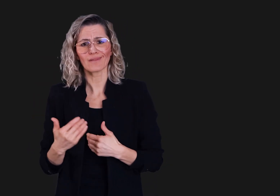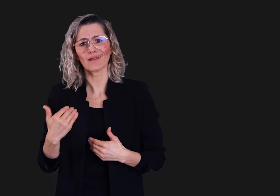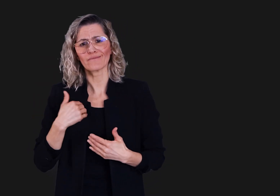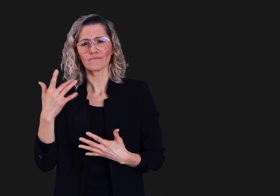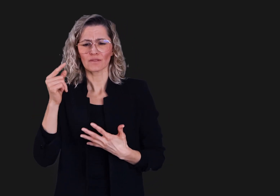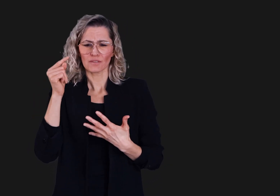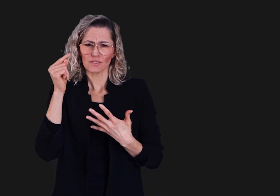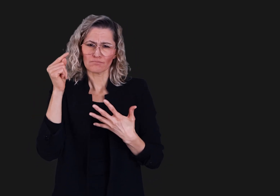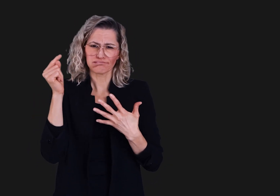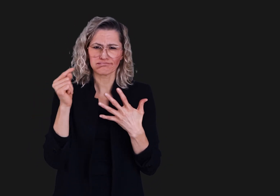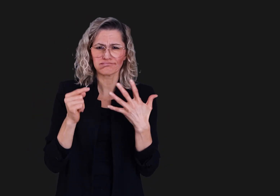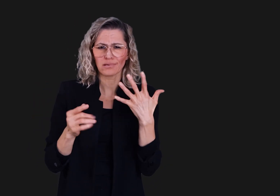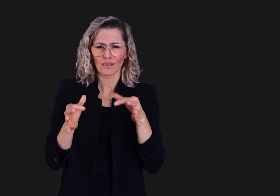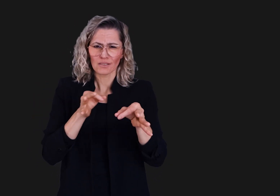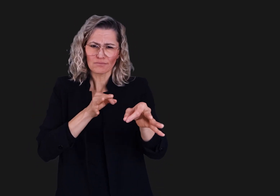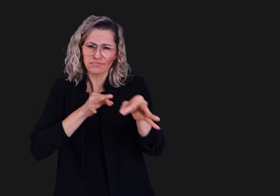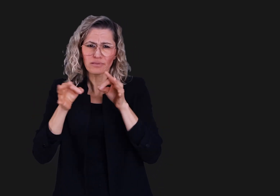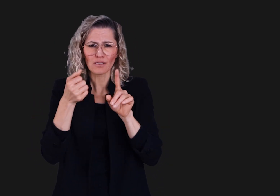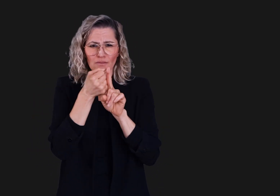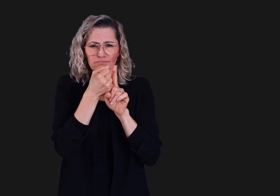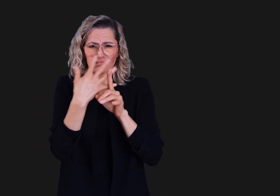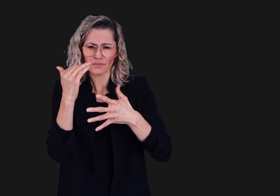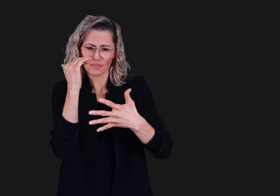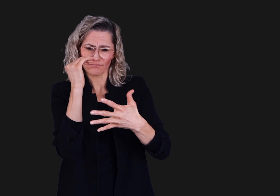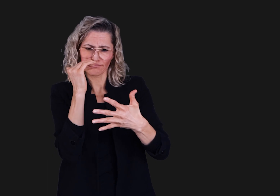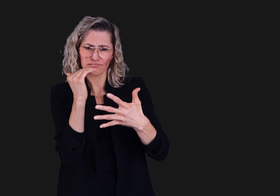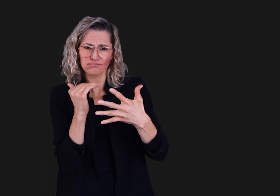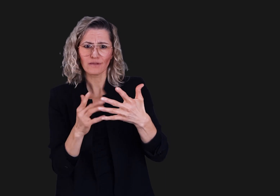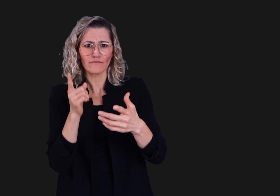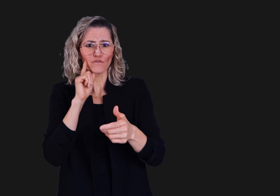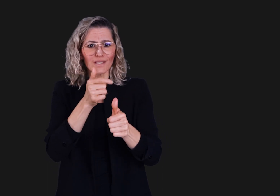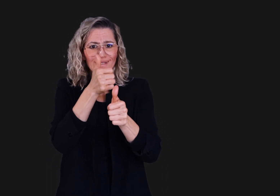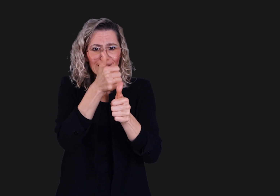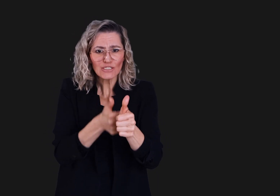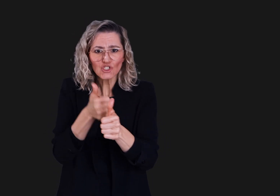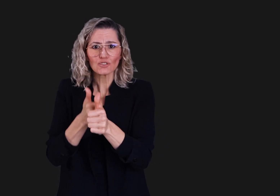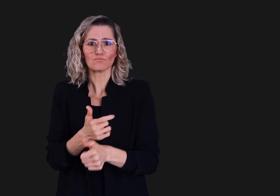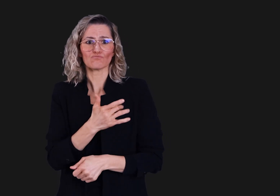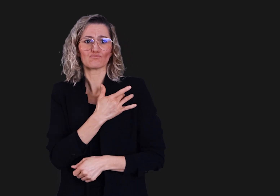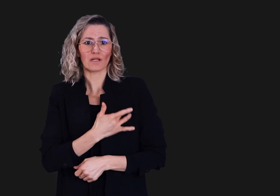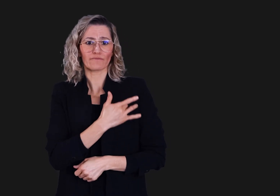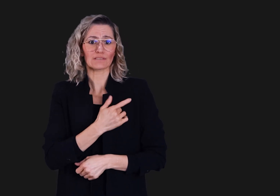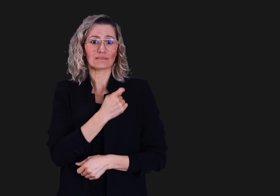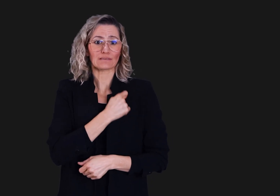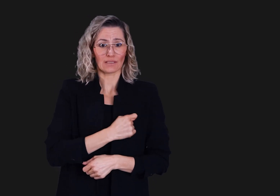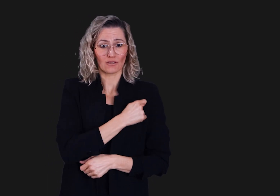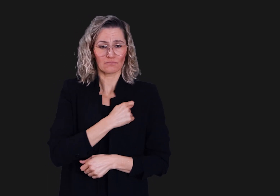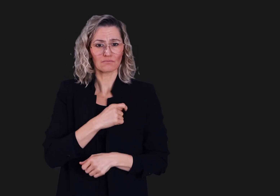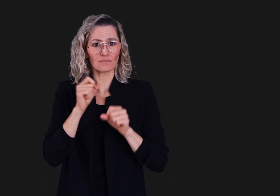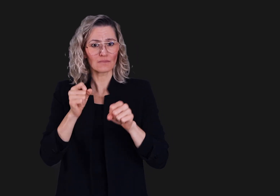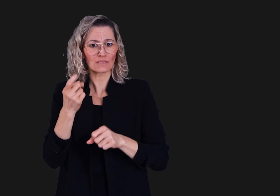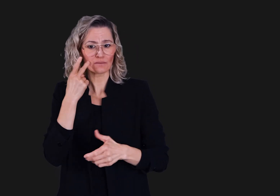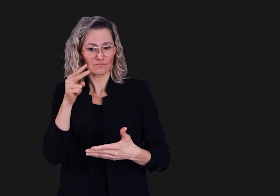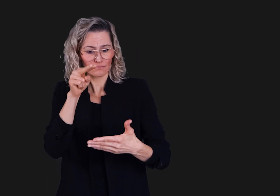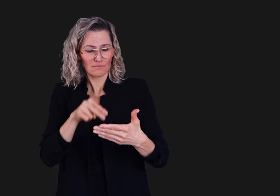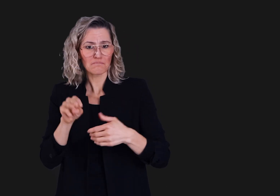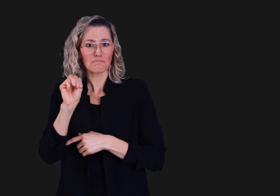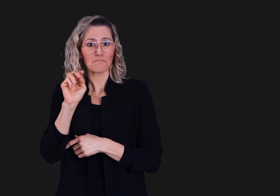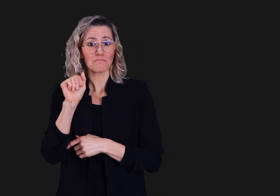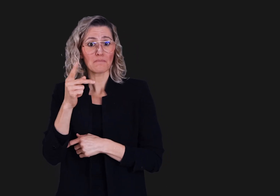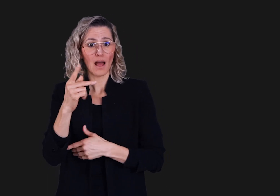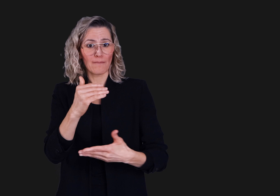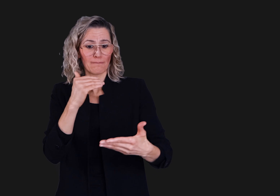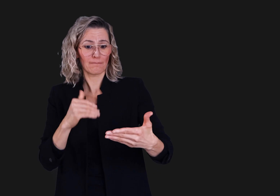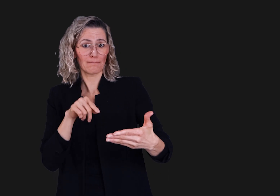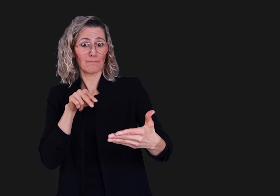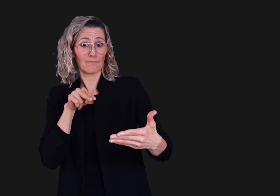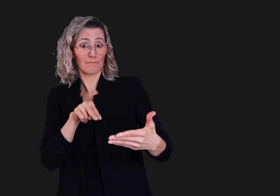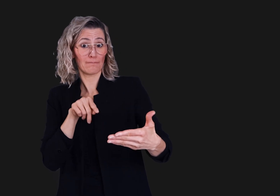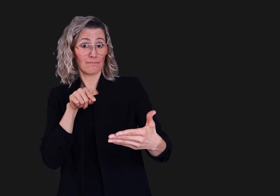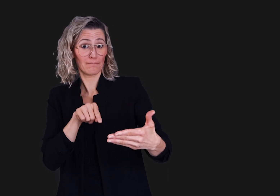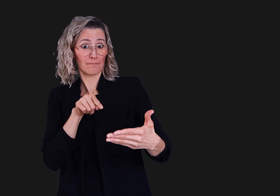A detailed breakdown of the top concerns by province and territory is also provided on a map further below.